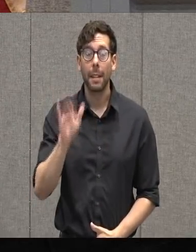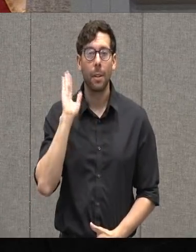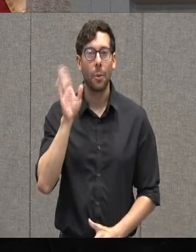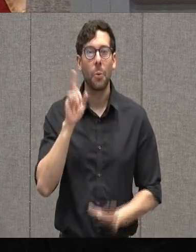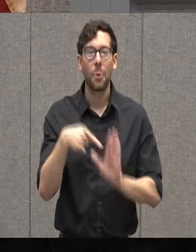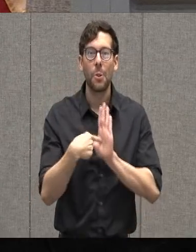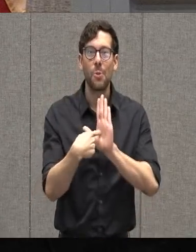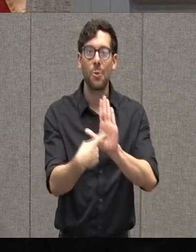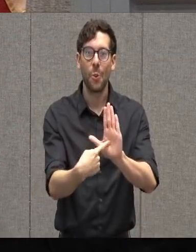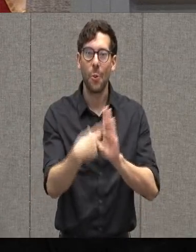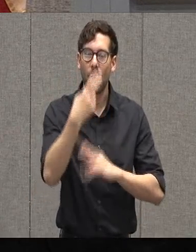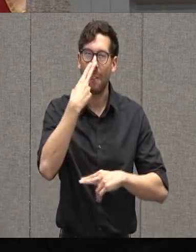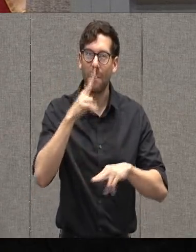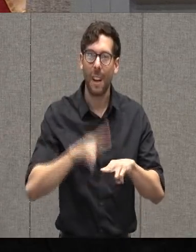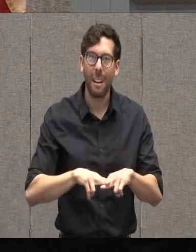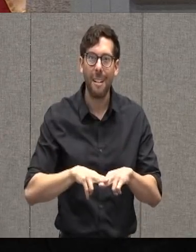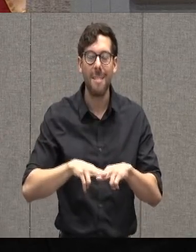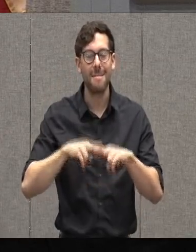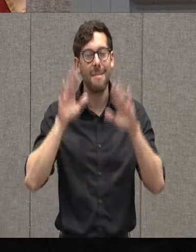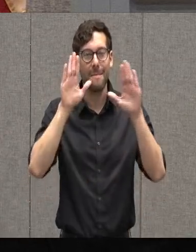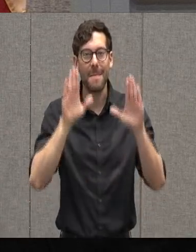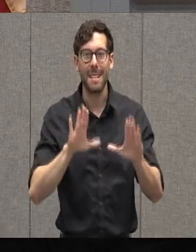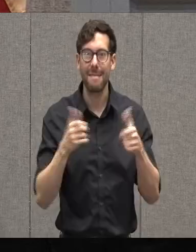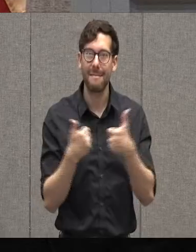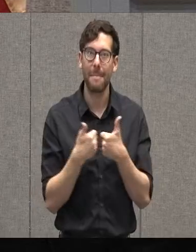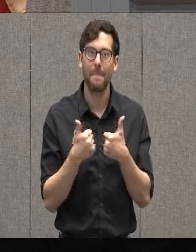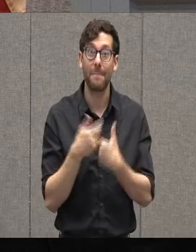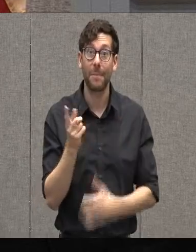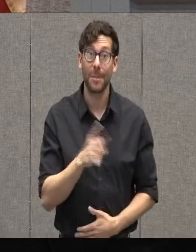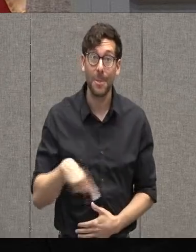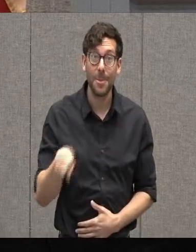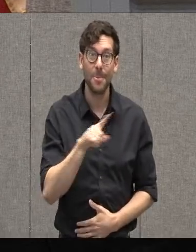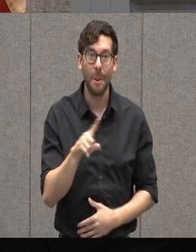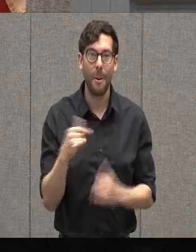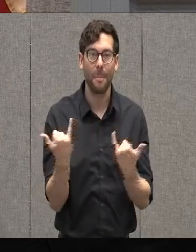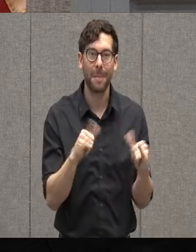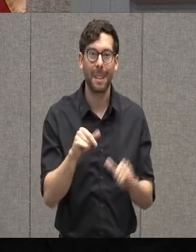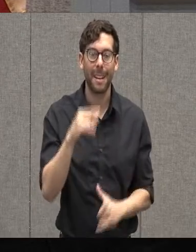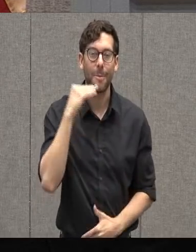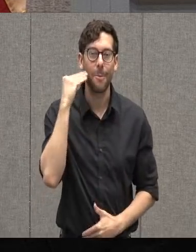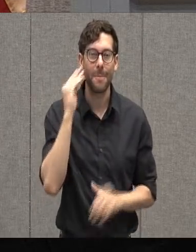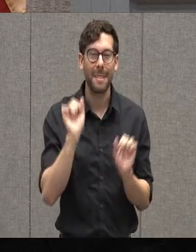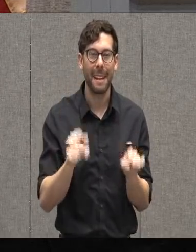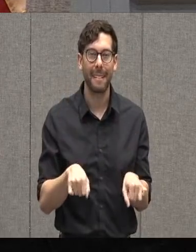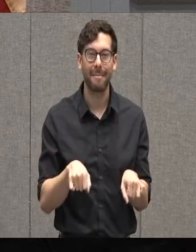a fun and amazing game that you can do at home. Thank you.